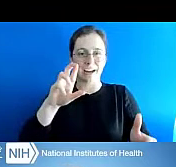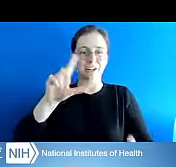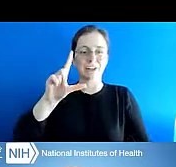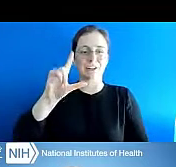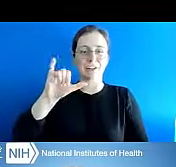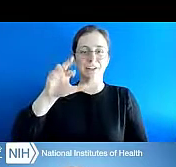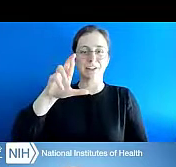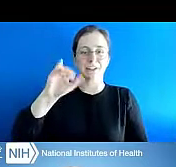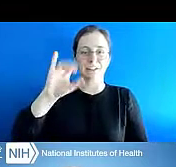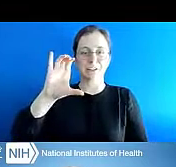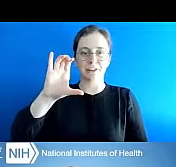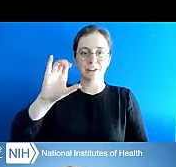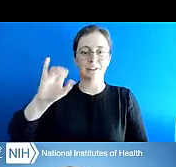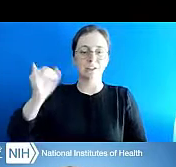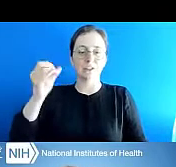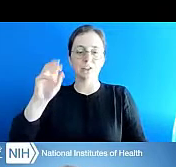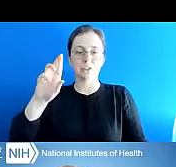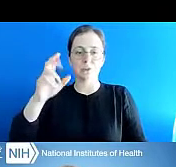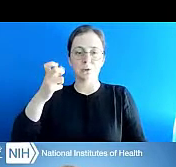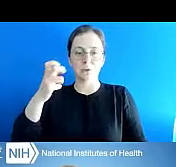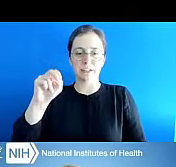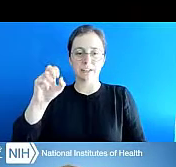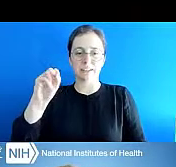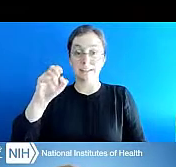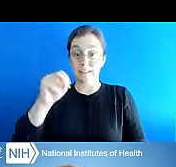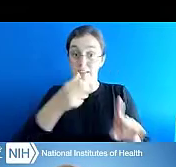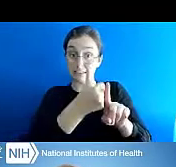the Acting Associate Director for Science Policy at NIH.